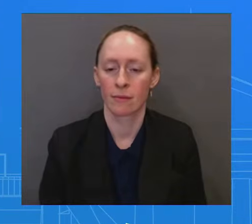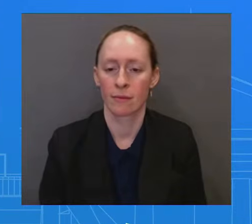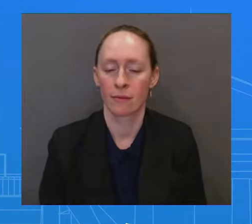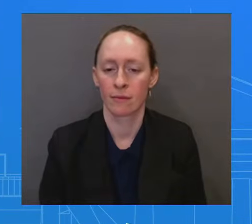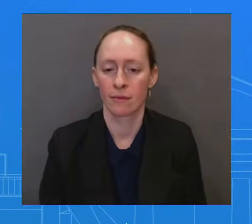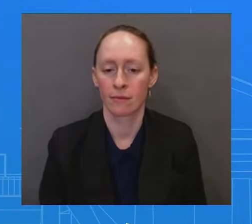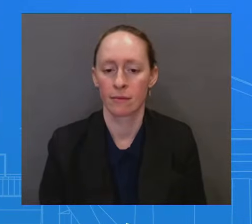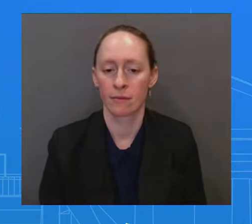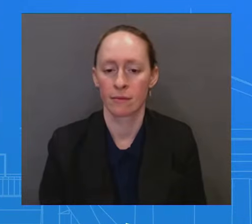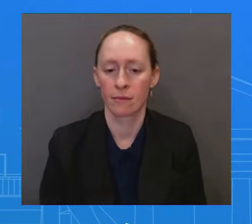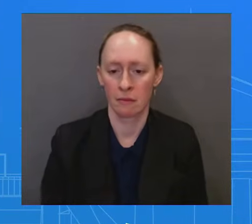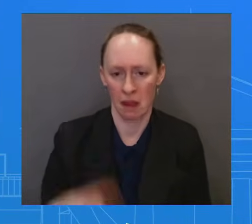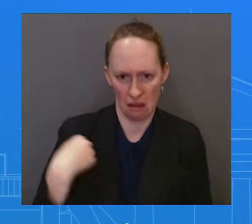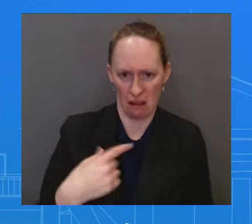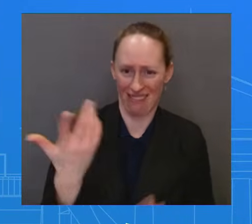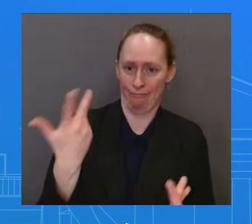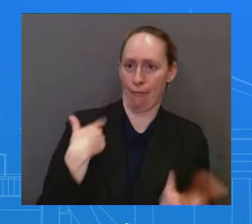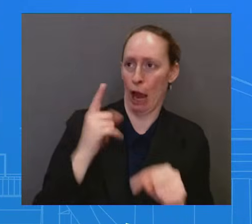is his foreign policy achievement of the year?